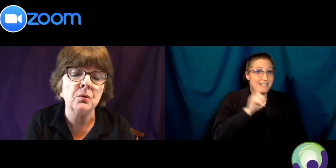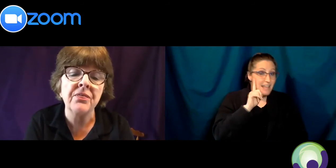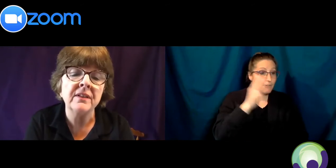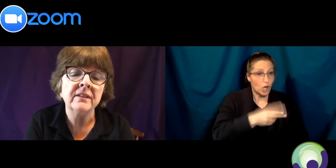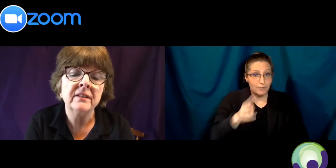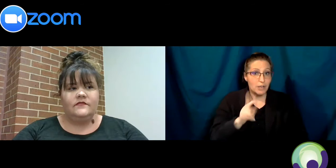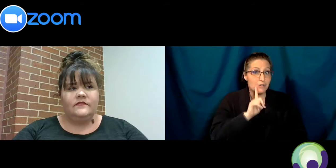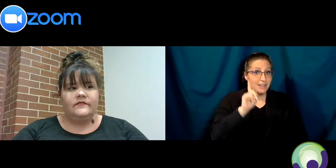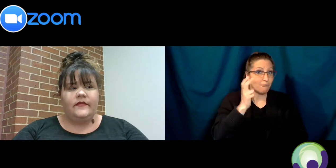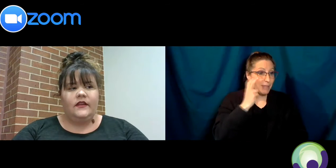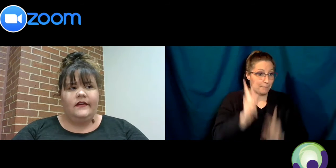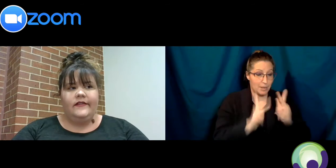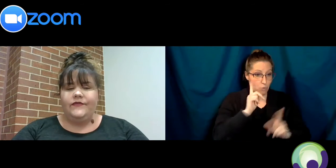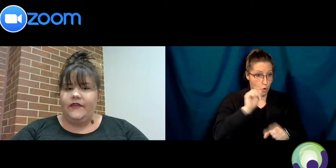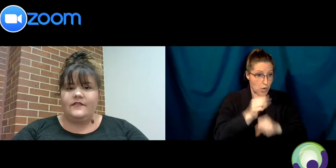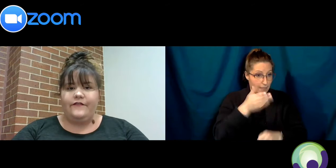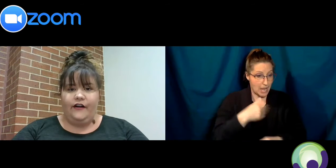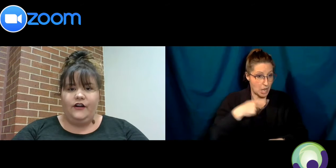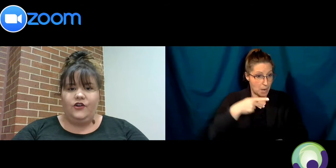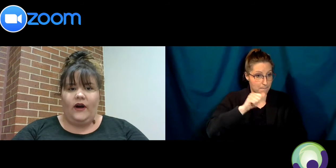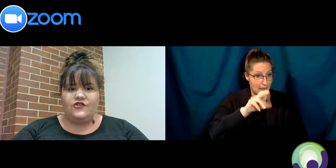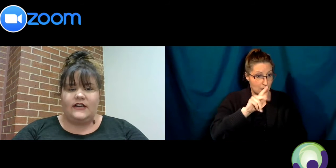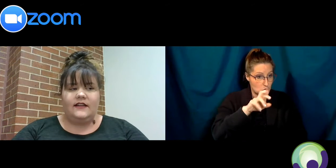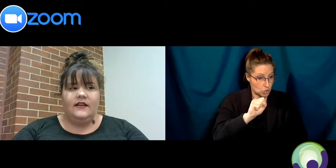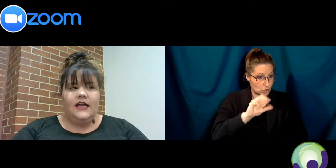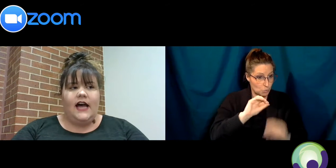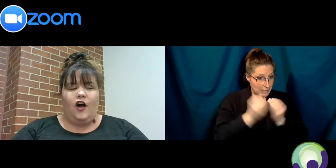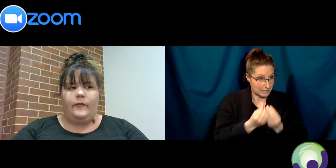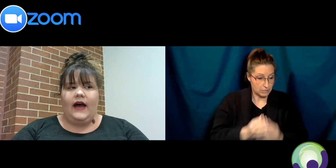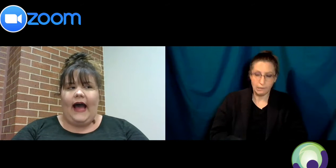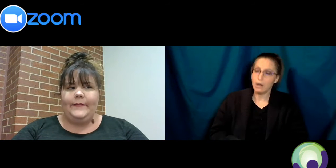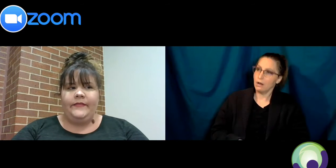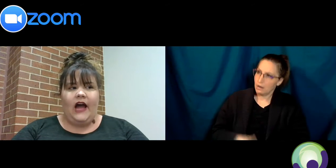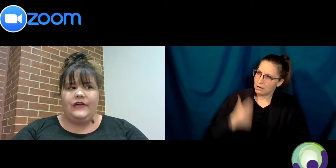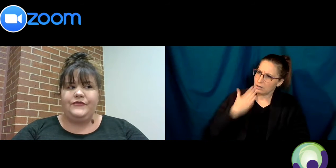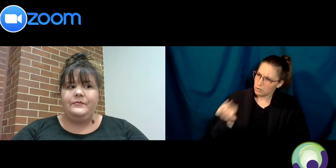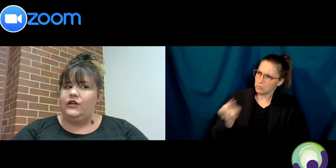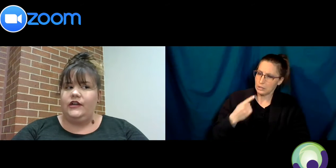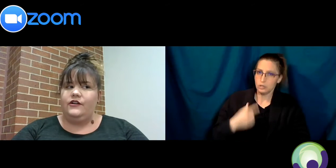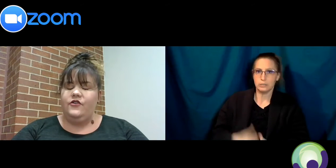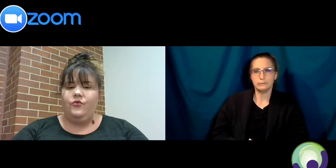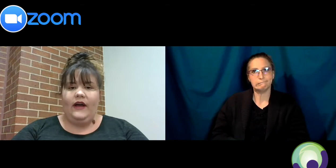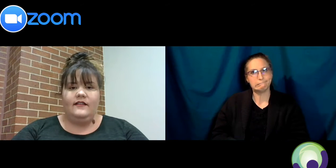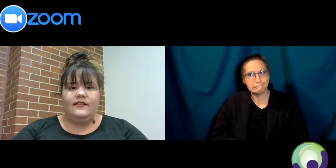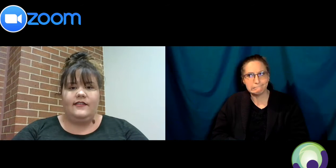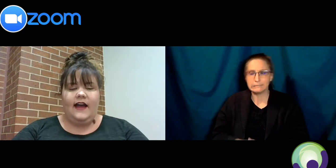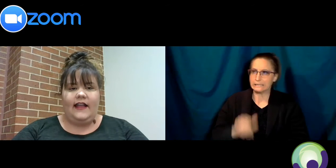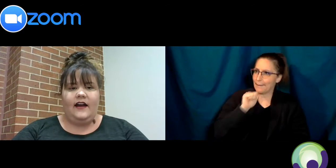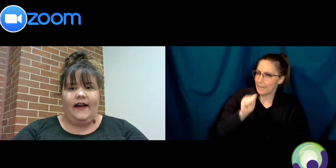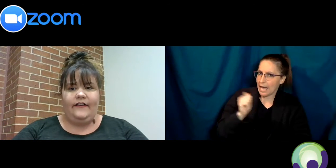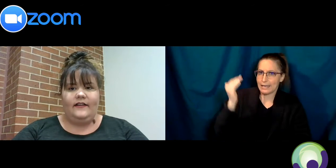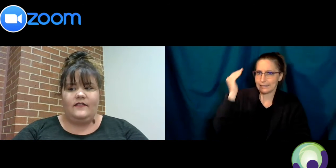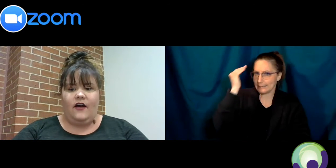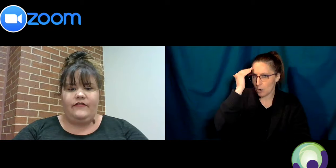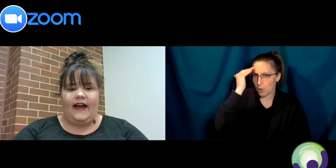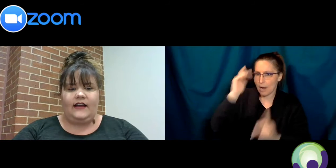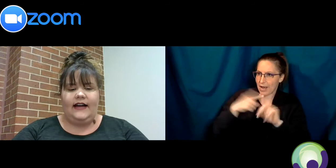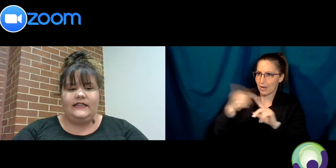Justine: That's a very good question. I'm not familiar with any hirings of that kind